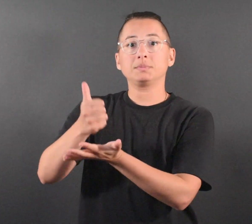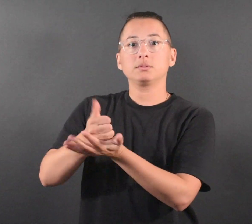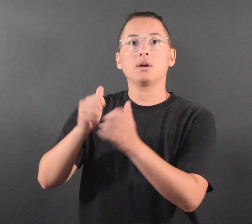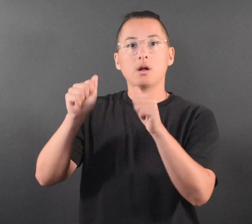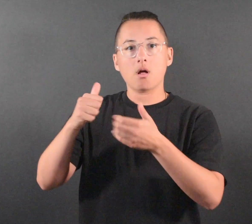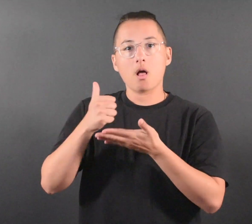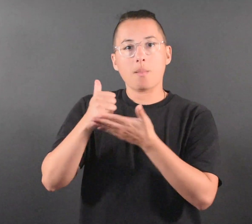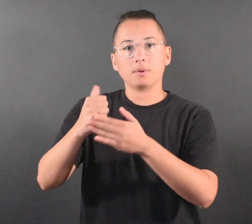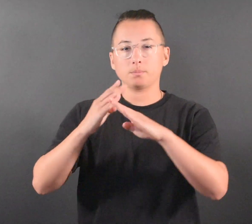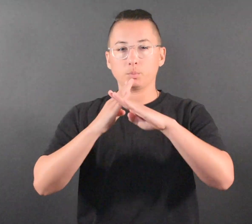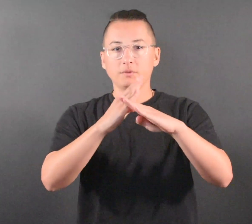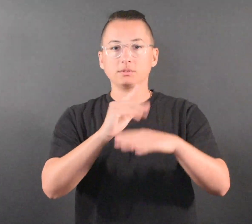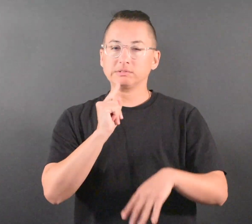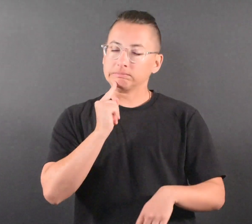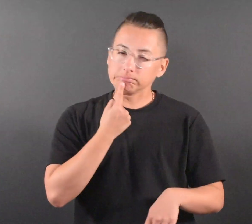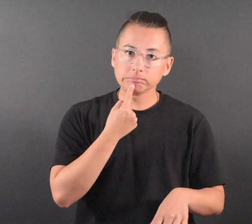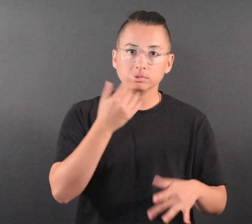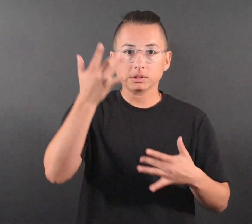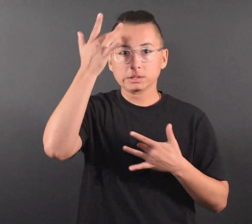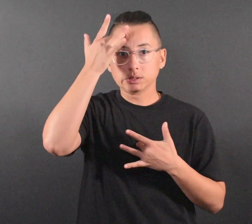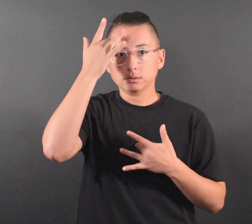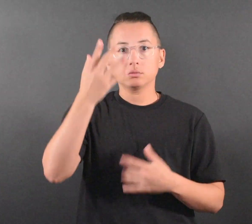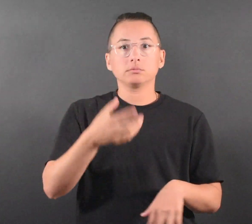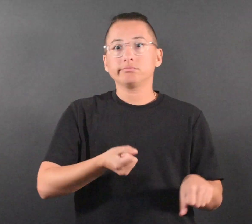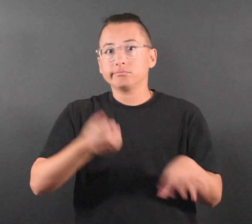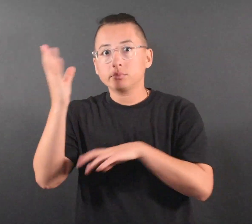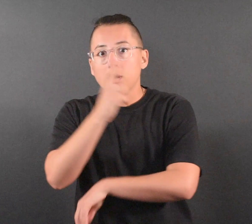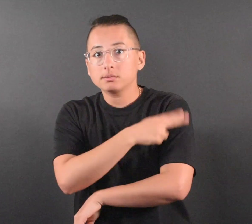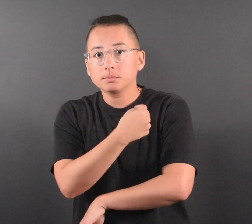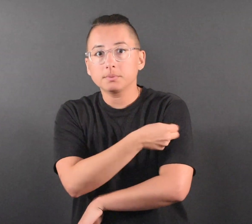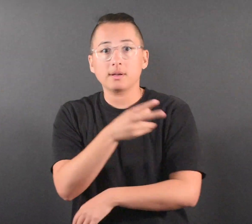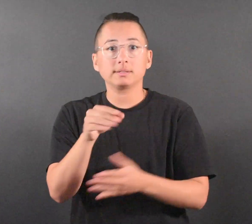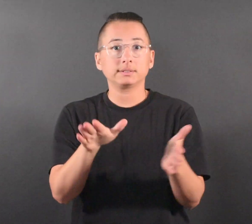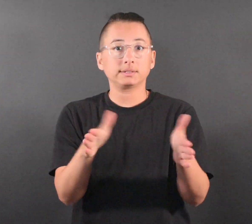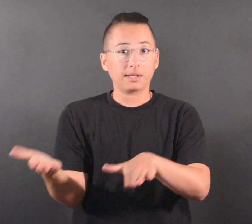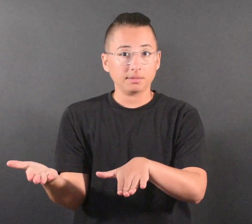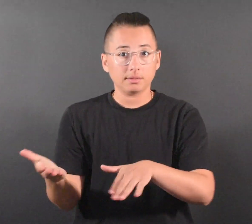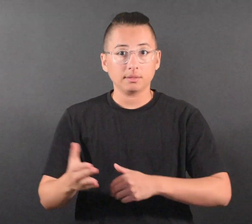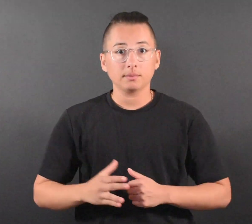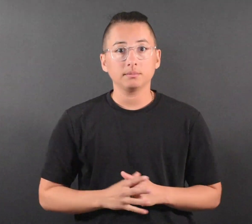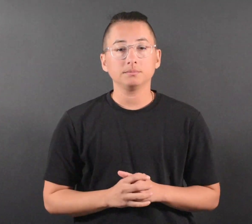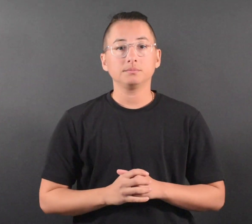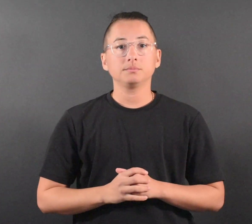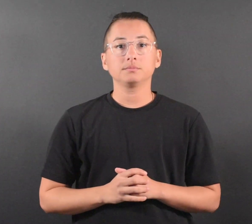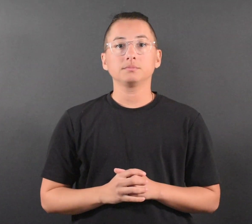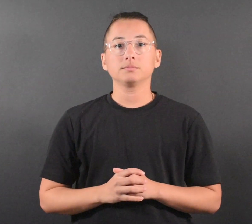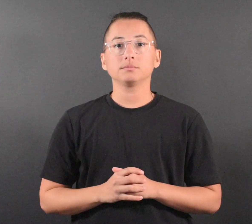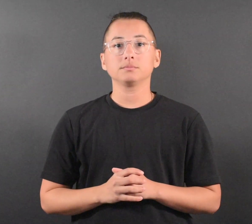These treatments can help prevent severe illness, hospitalization, and death from COVID-19.